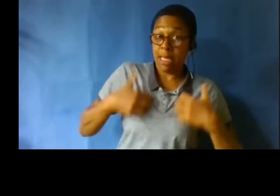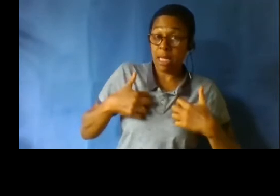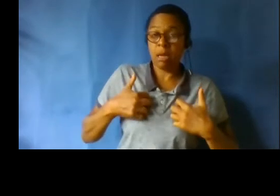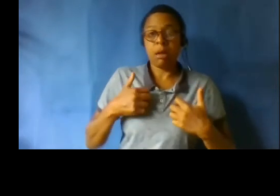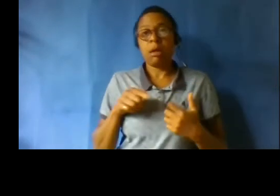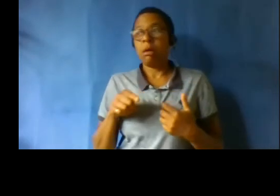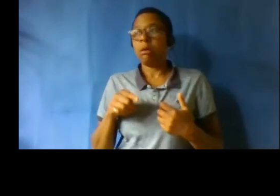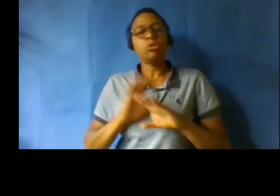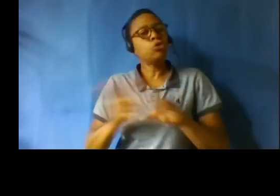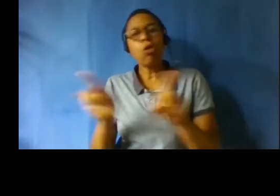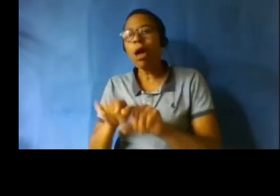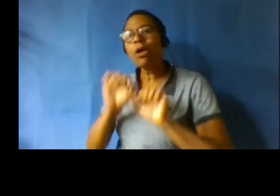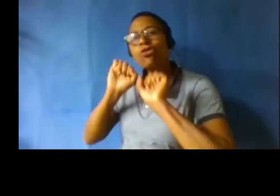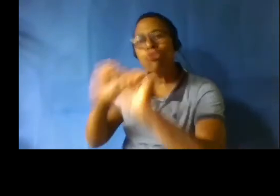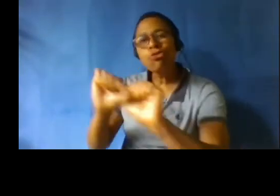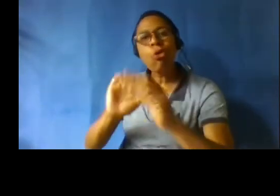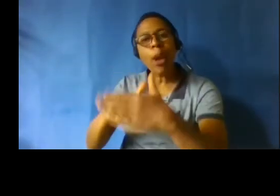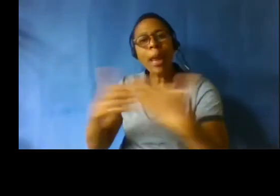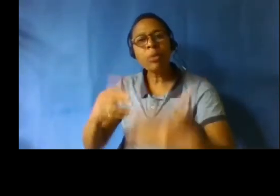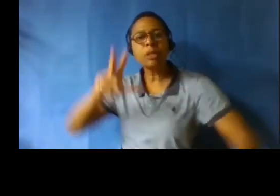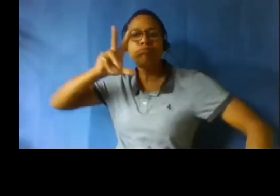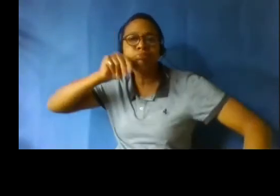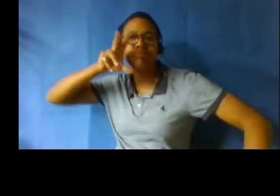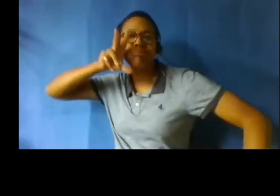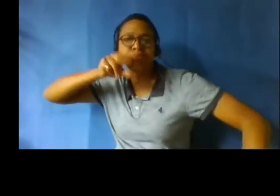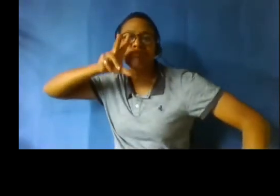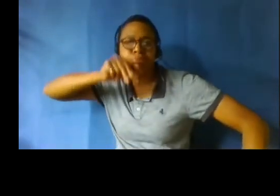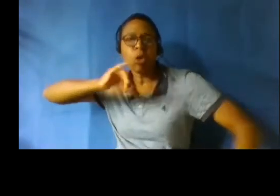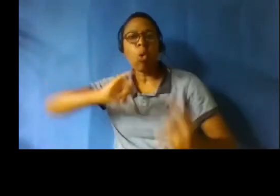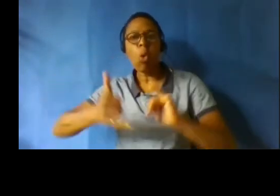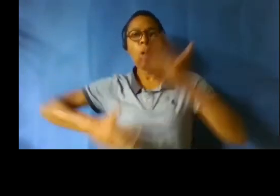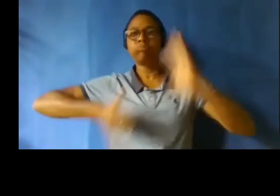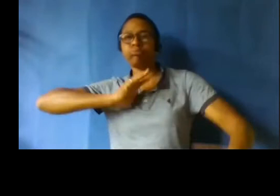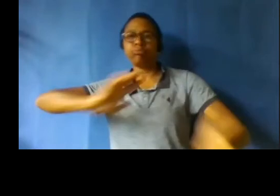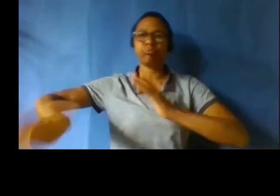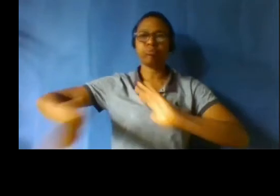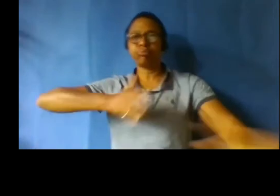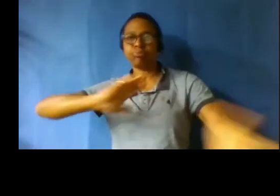interpreted by an outsider into their own vernacular thus stimming is a native